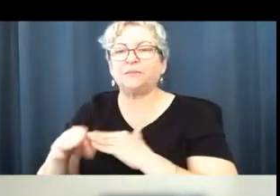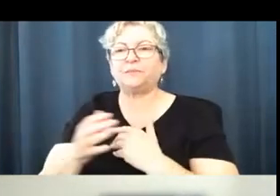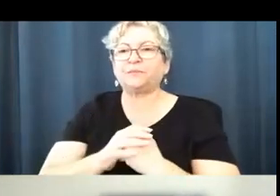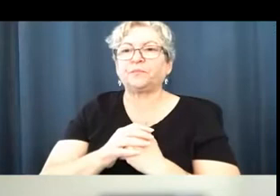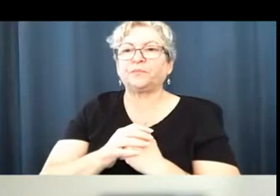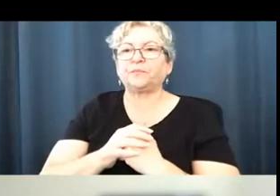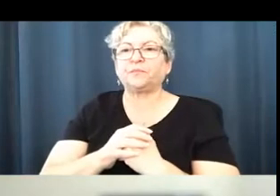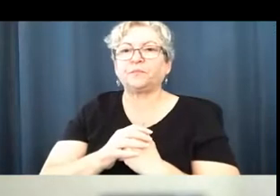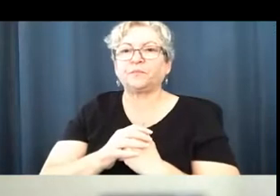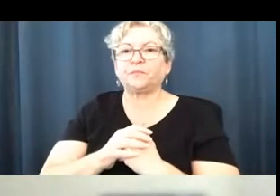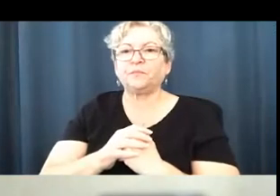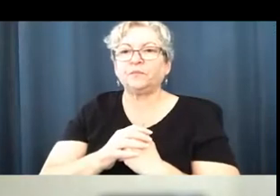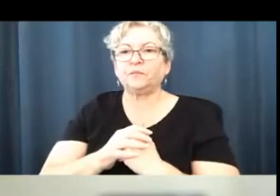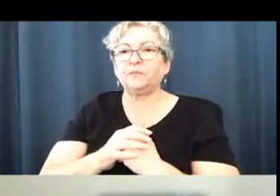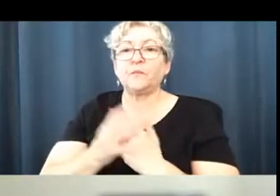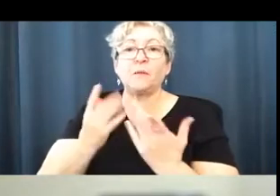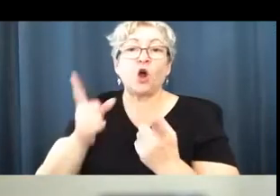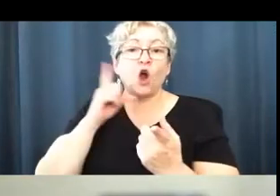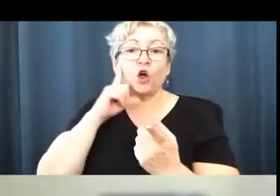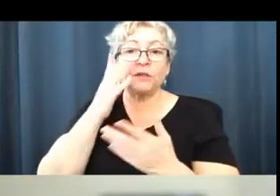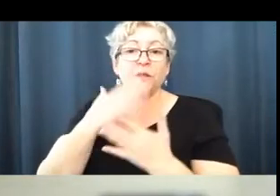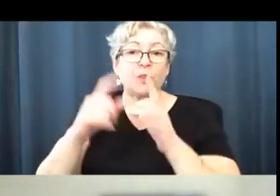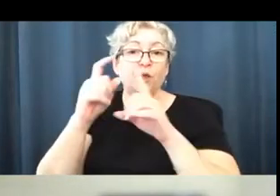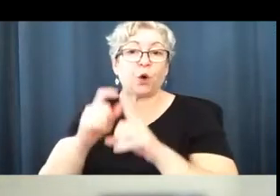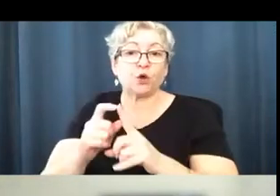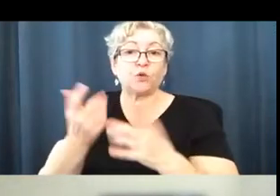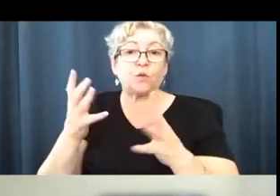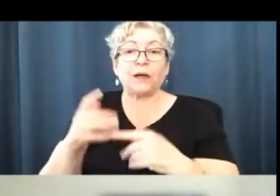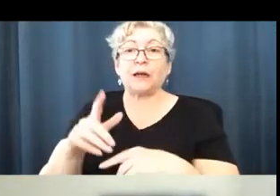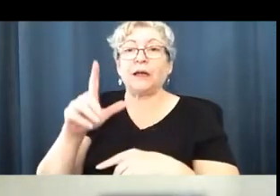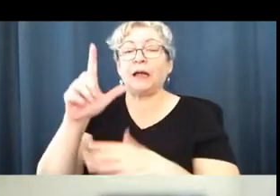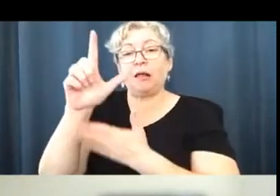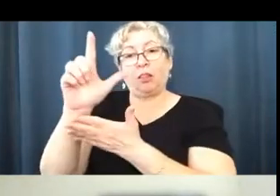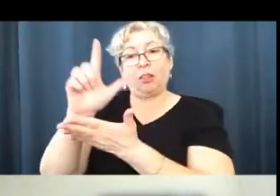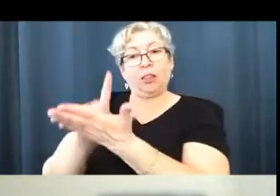and maybe you've heard some of these terms. So legal landscape , very awesome,